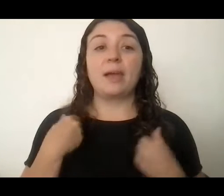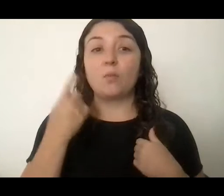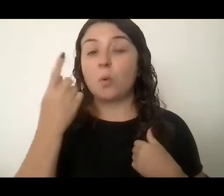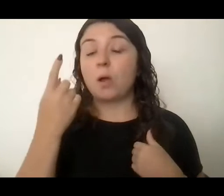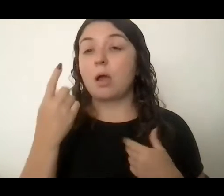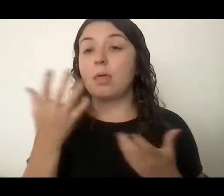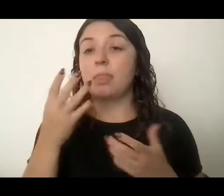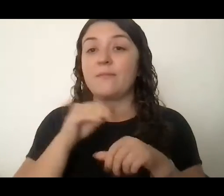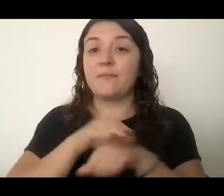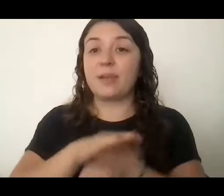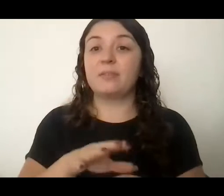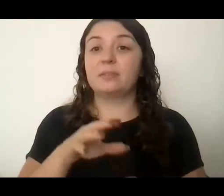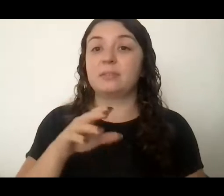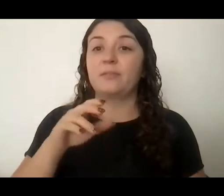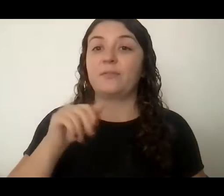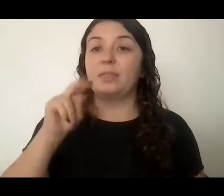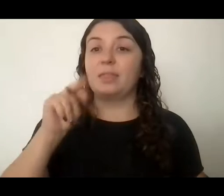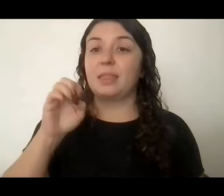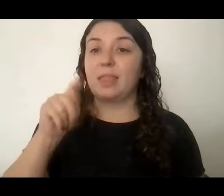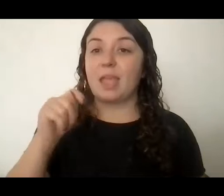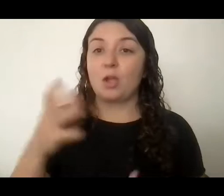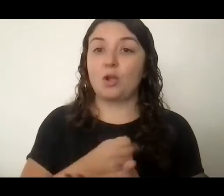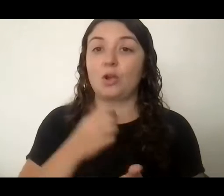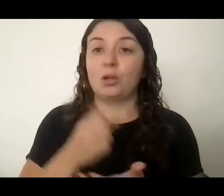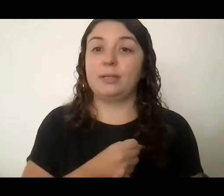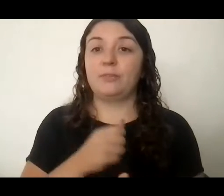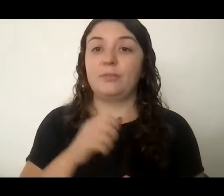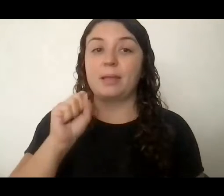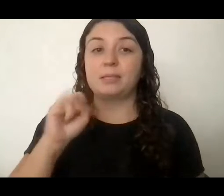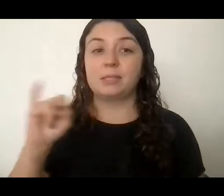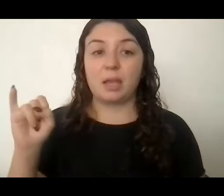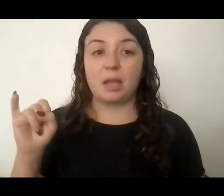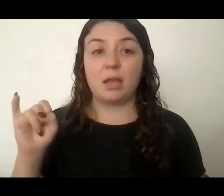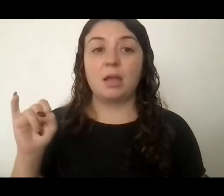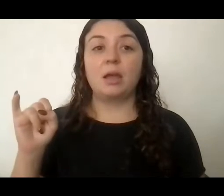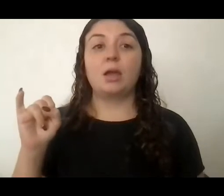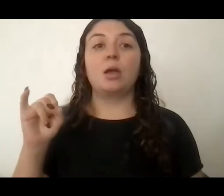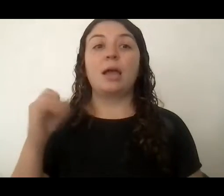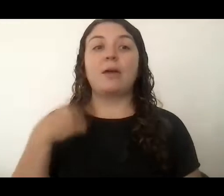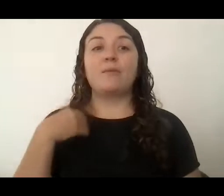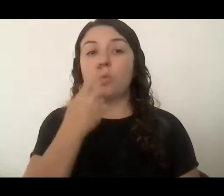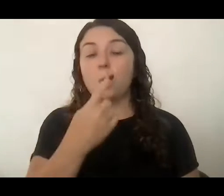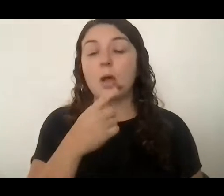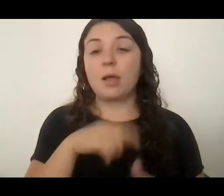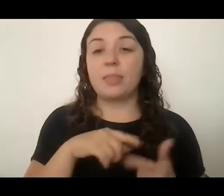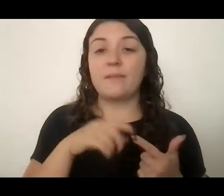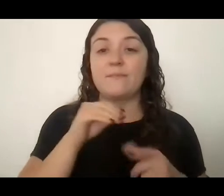of net earnings from self employment on SSI. We did one that covered the effect of net earnings